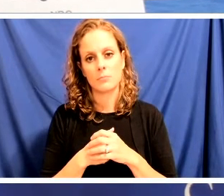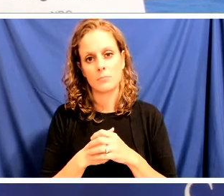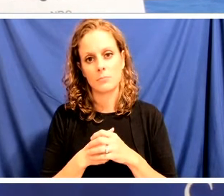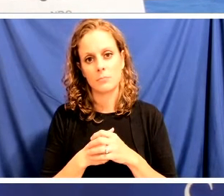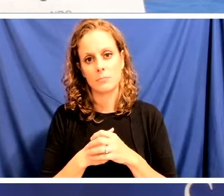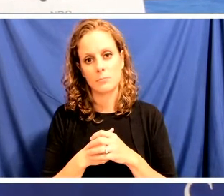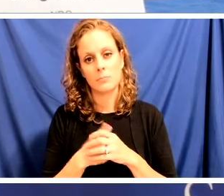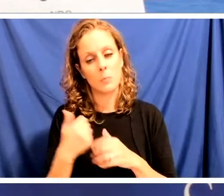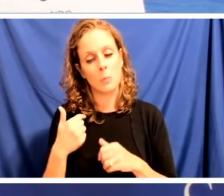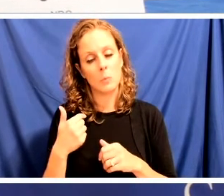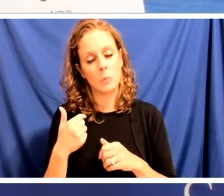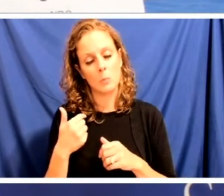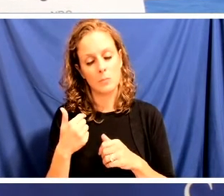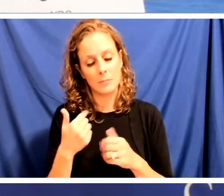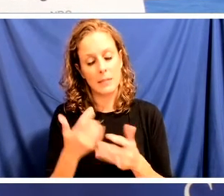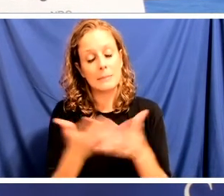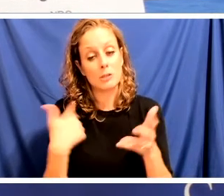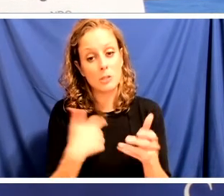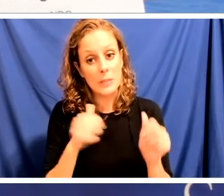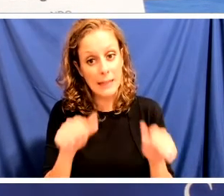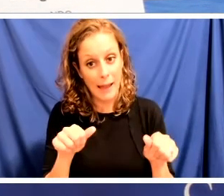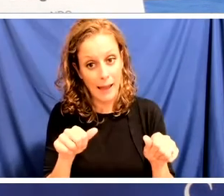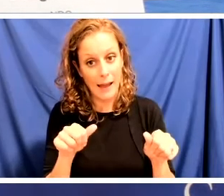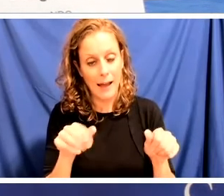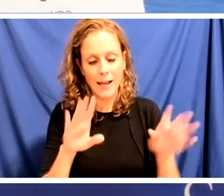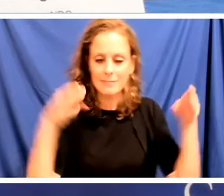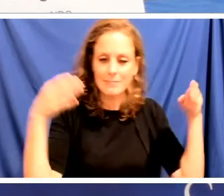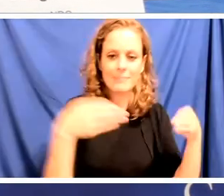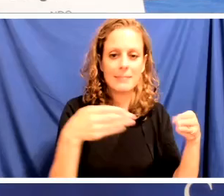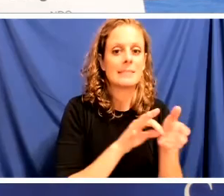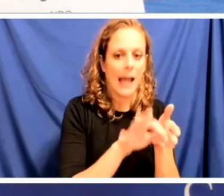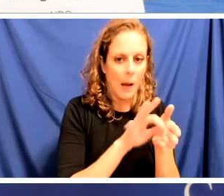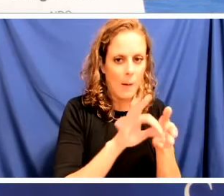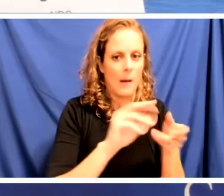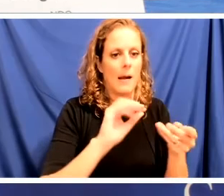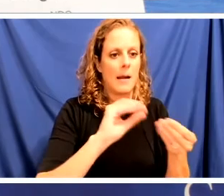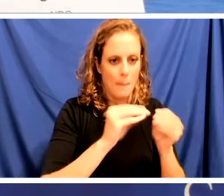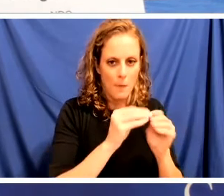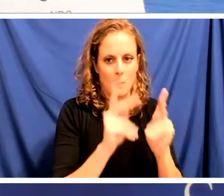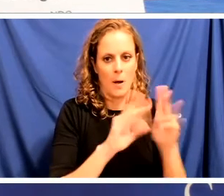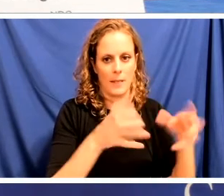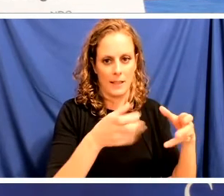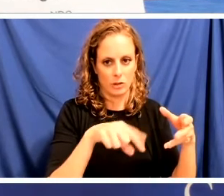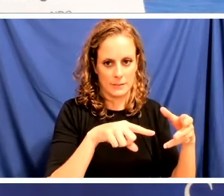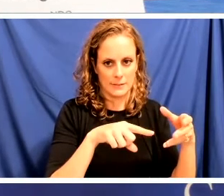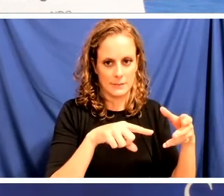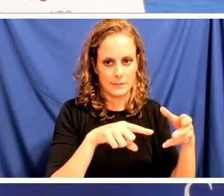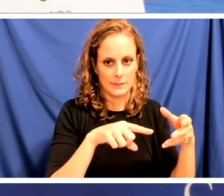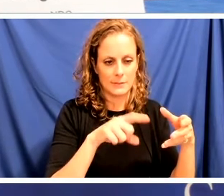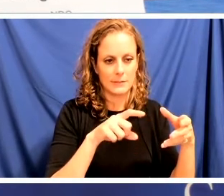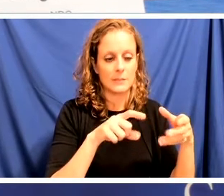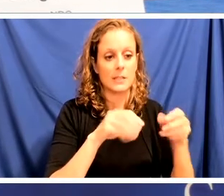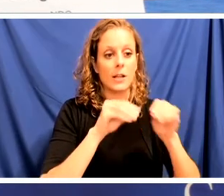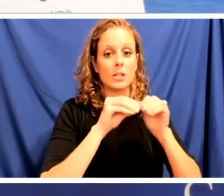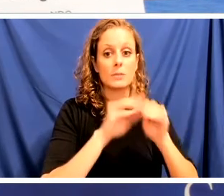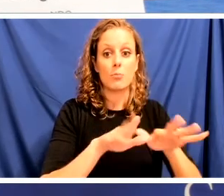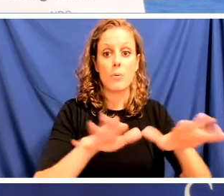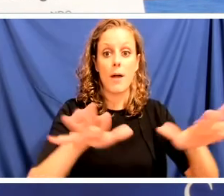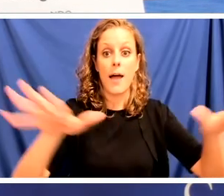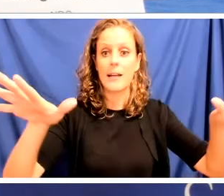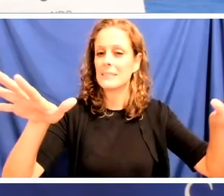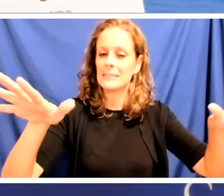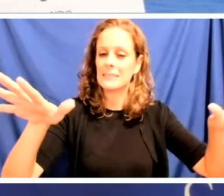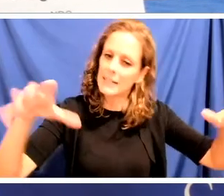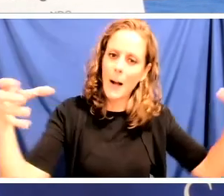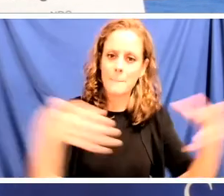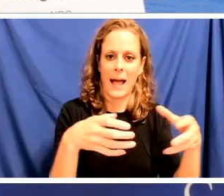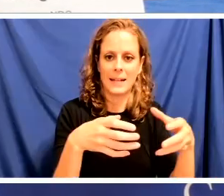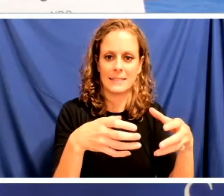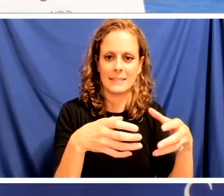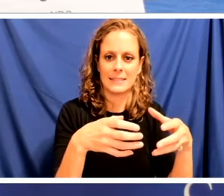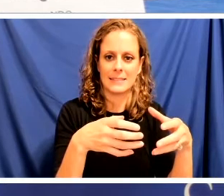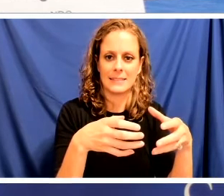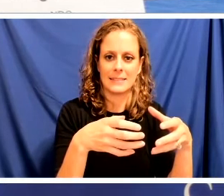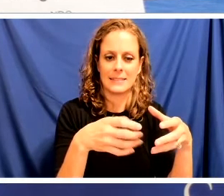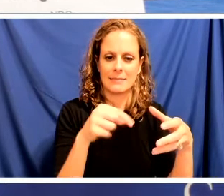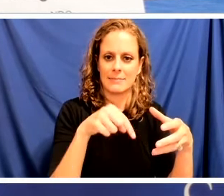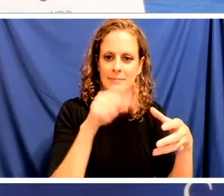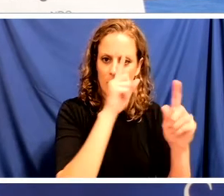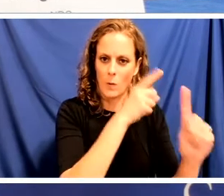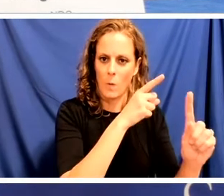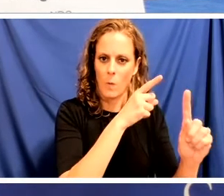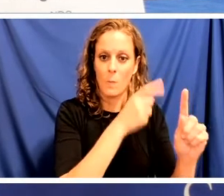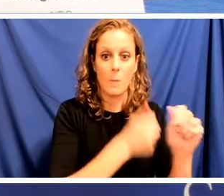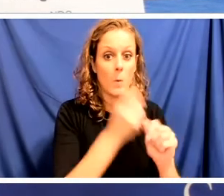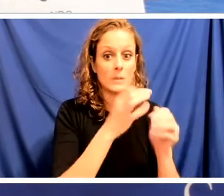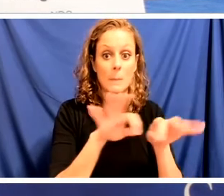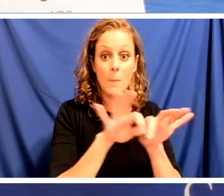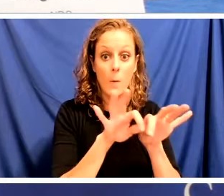were to the extent possible, according to the fair maps and we're supposed to keep districts compact, but the the, the most important consideration, as I said earlier, is population equality.